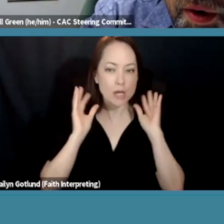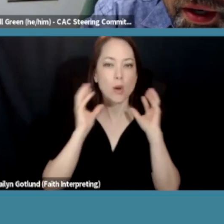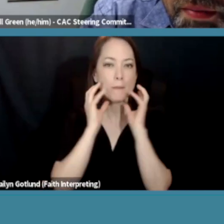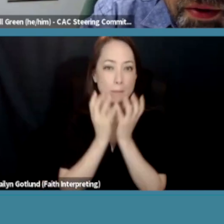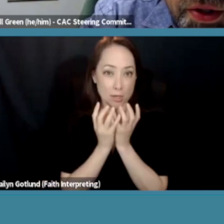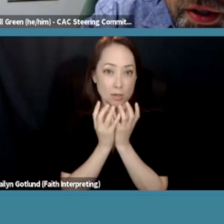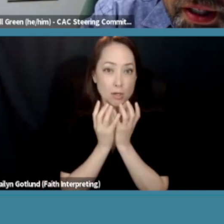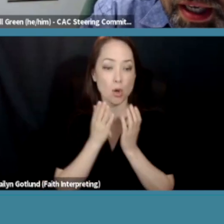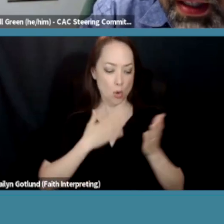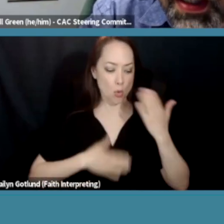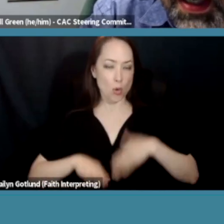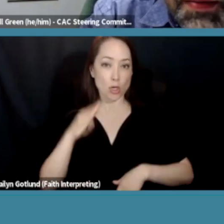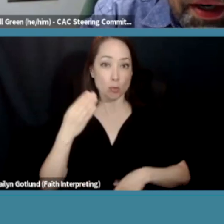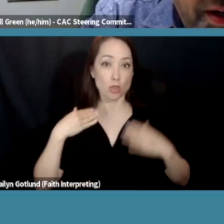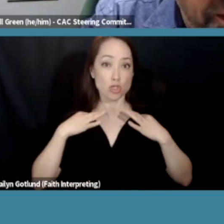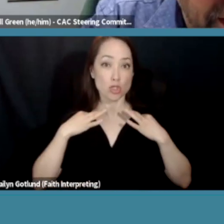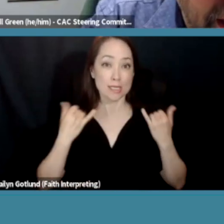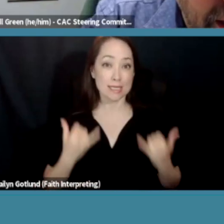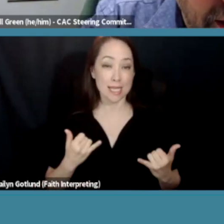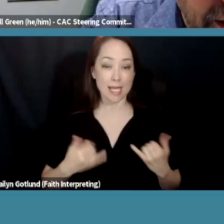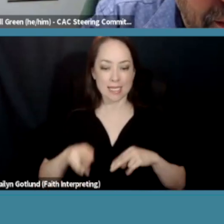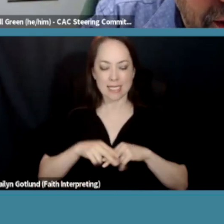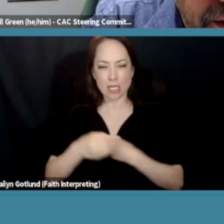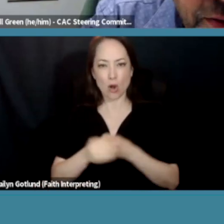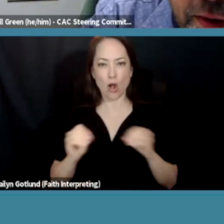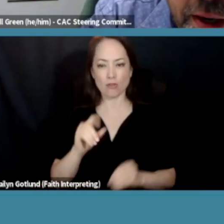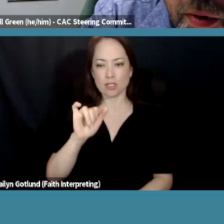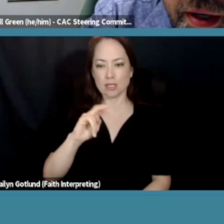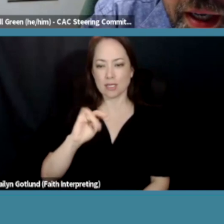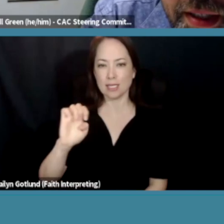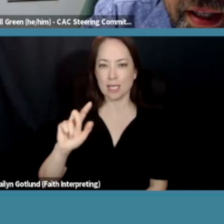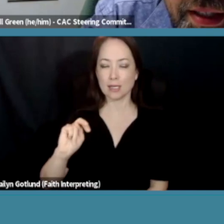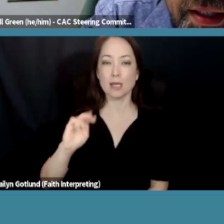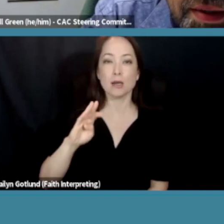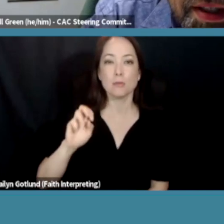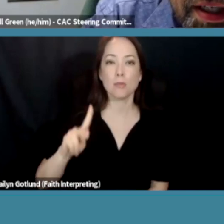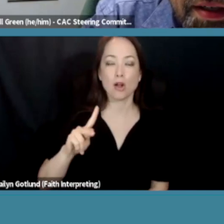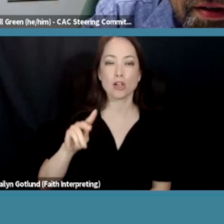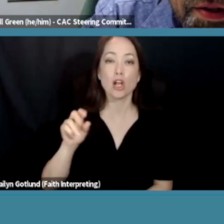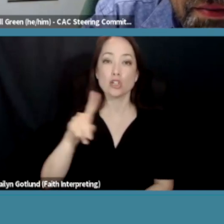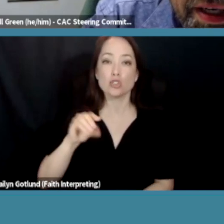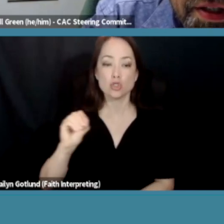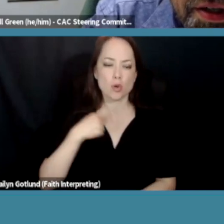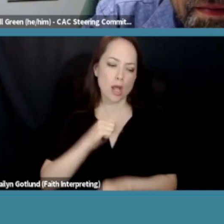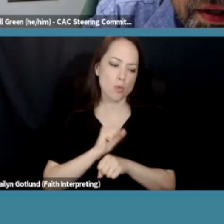I'm wearing a blue shirt today and sitting in my office at Lincoln Park Zoo, where I work as the Accessibility and Inclusion Manager.